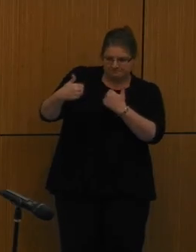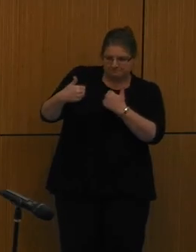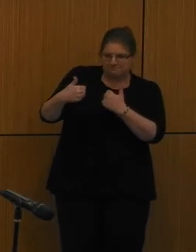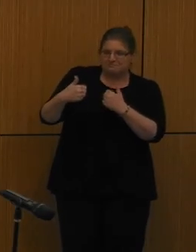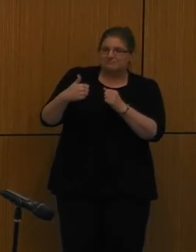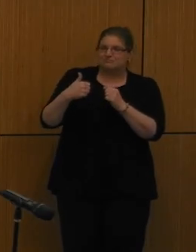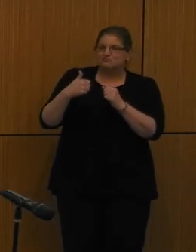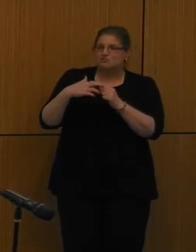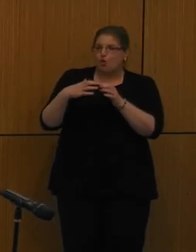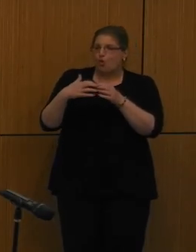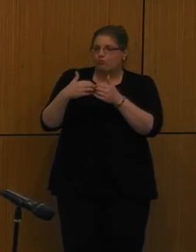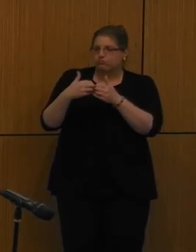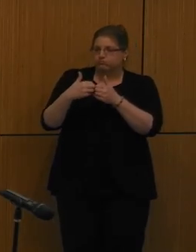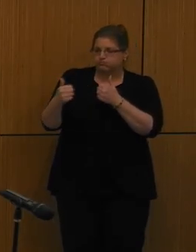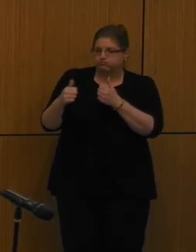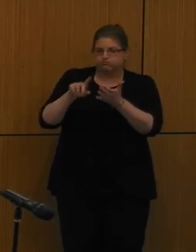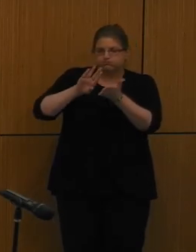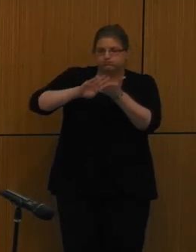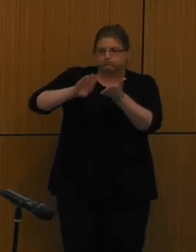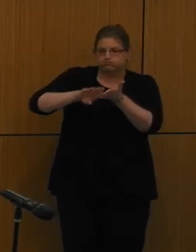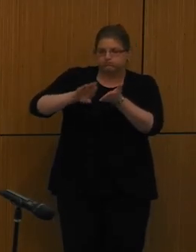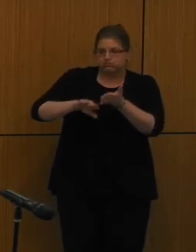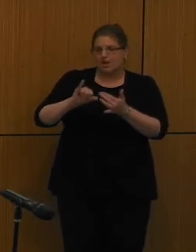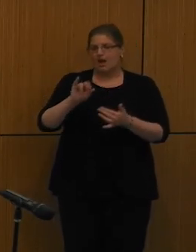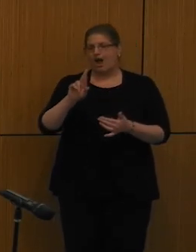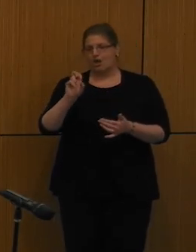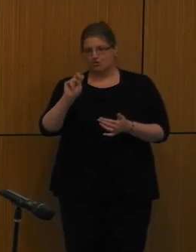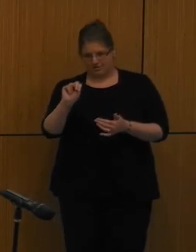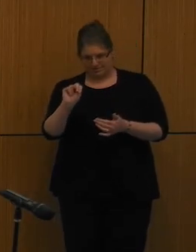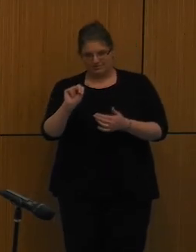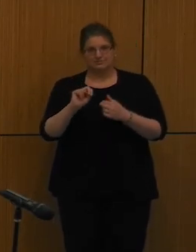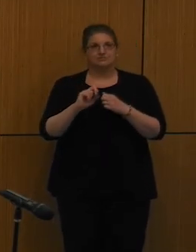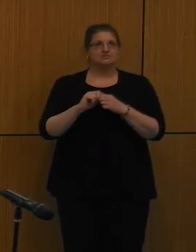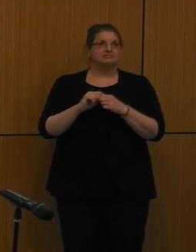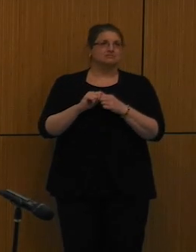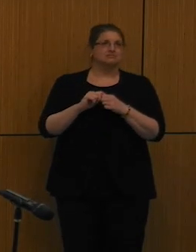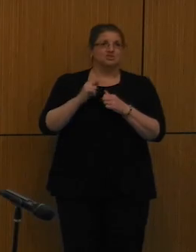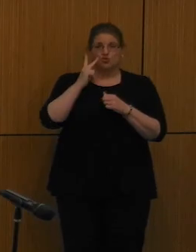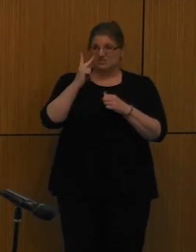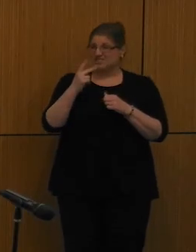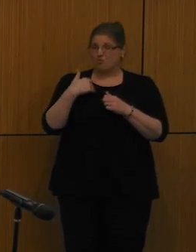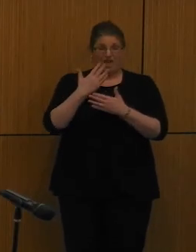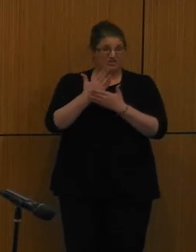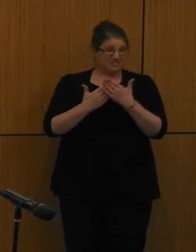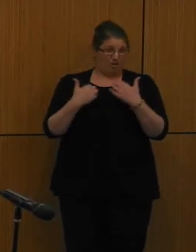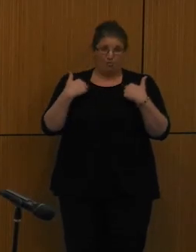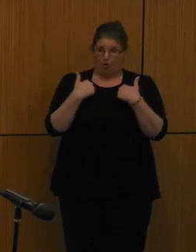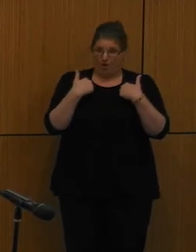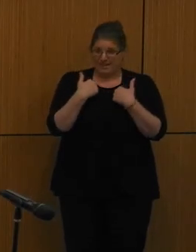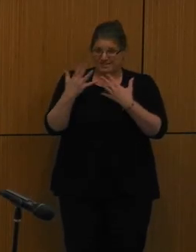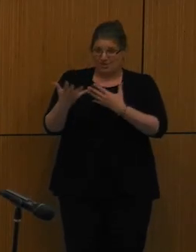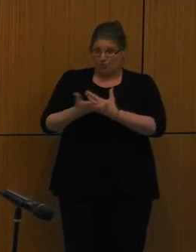remove iron from the environment. So these are some organisms that we took from those roots. And we've been able to determine